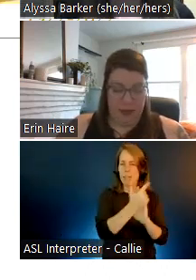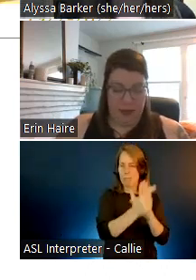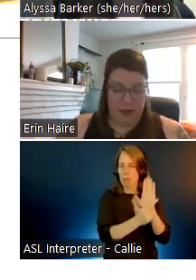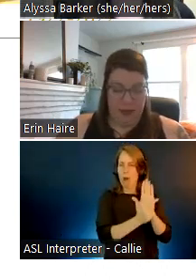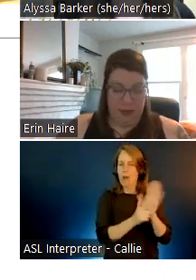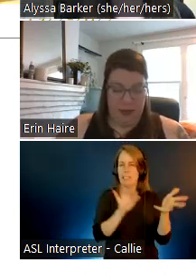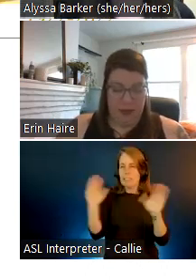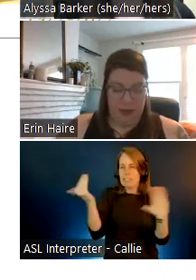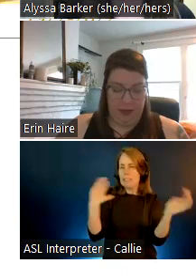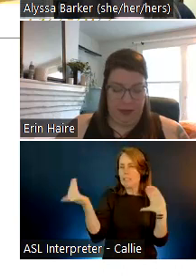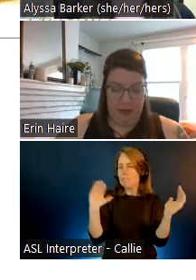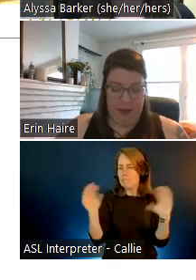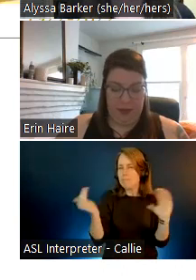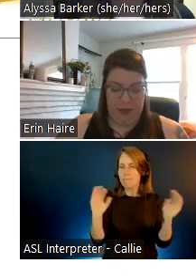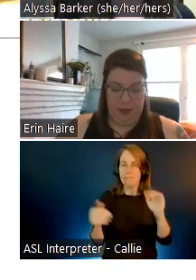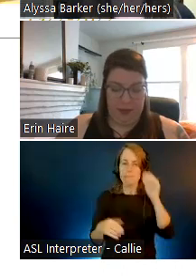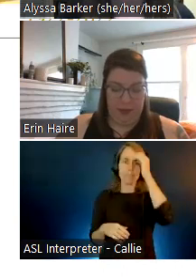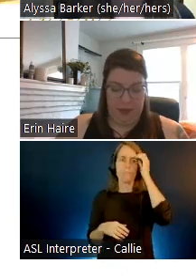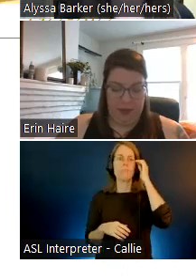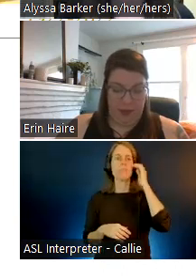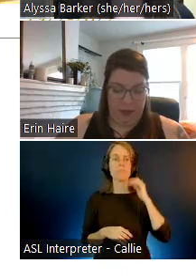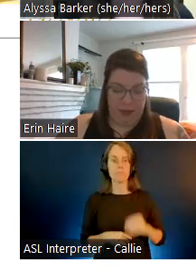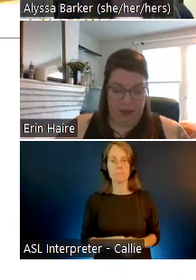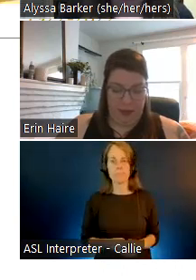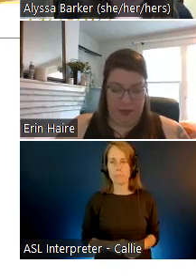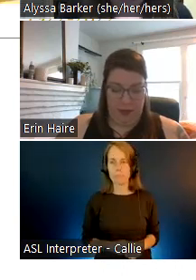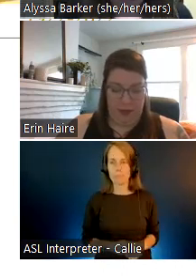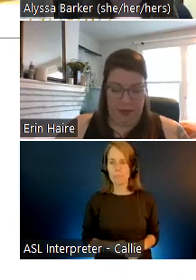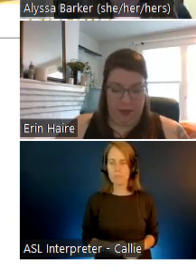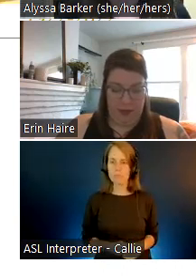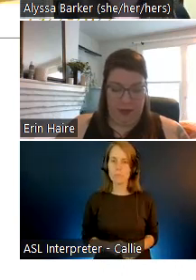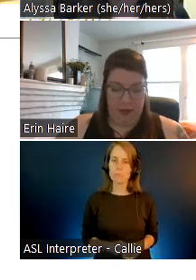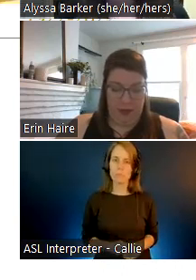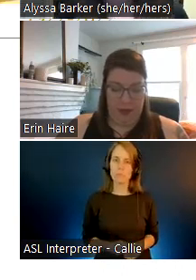state laws are written kind of the same way and they cover a lot of the same topics next slide